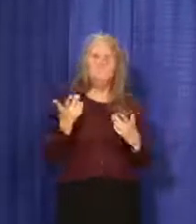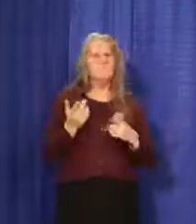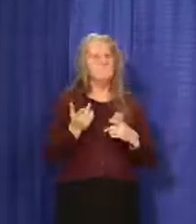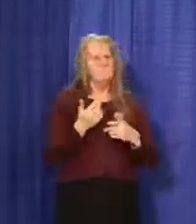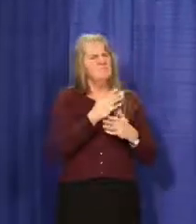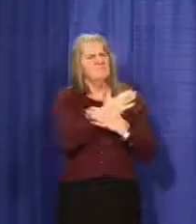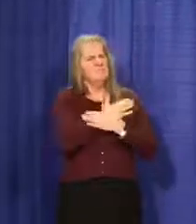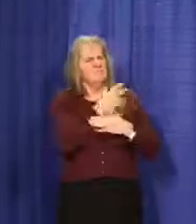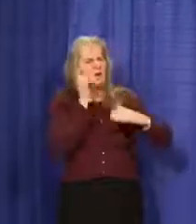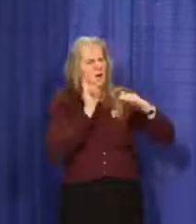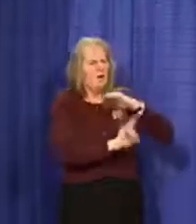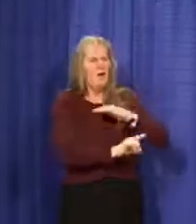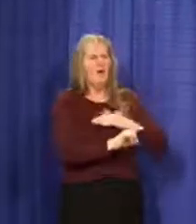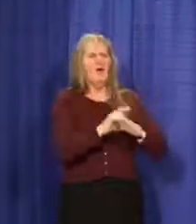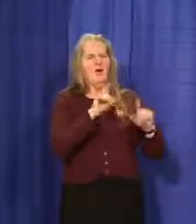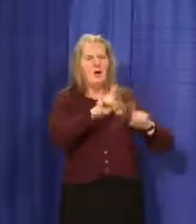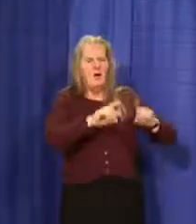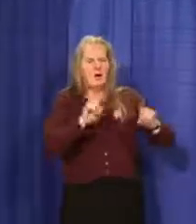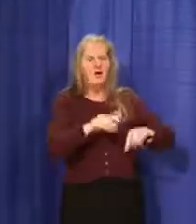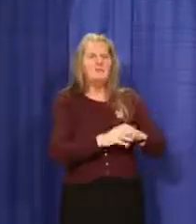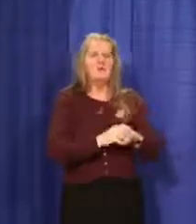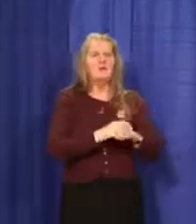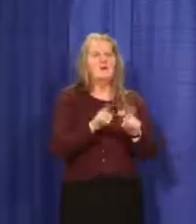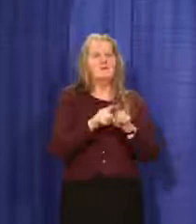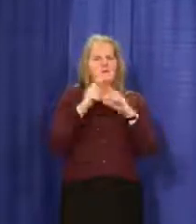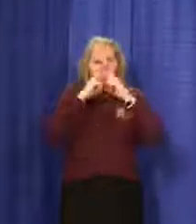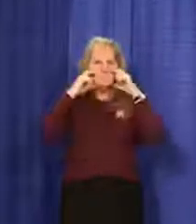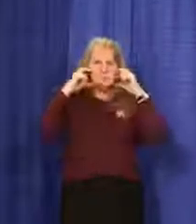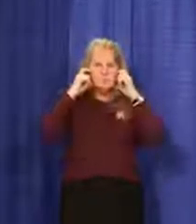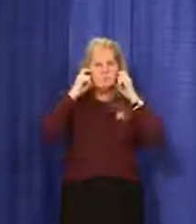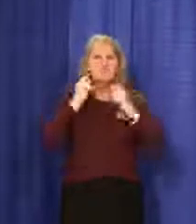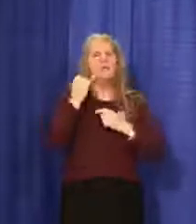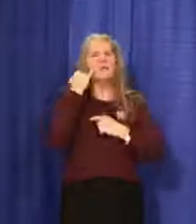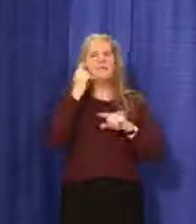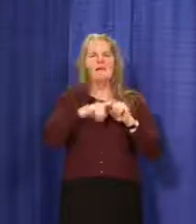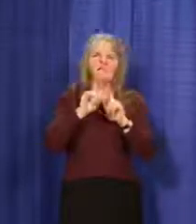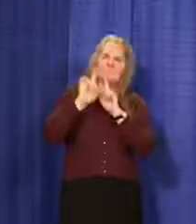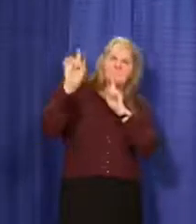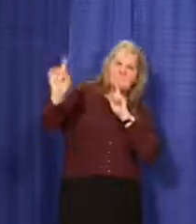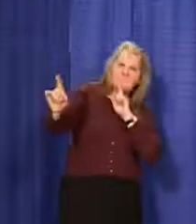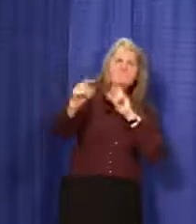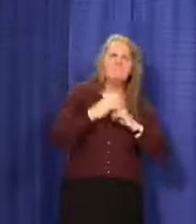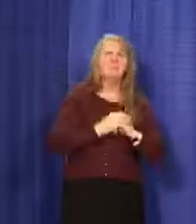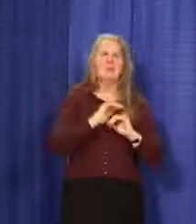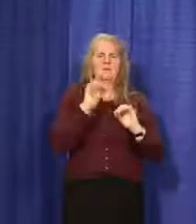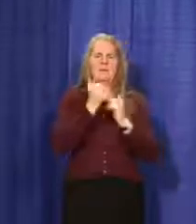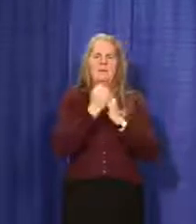you're asked to, or a line spacing may not be adhered to. Limiting your exposure and